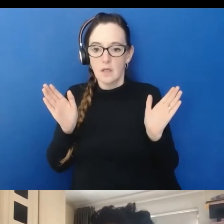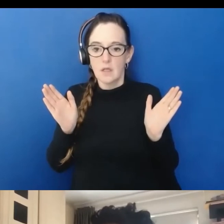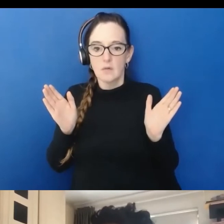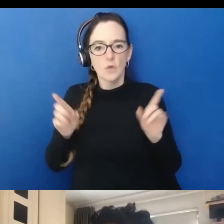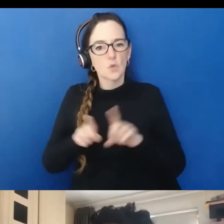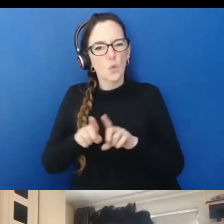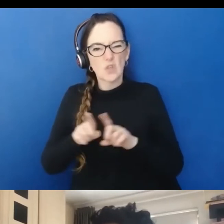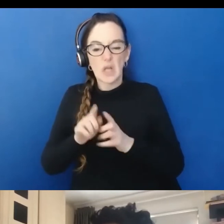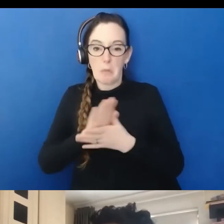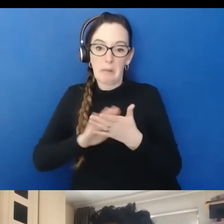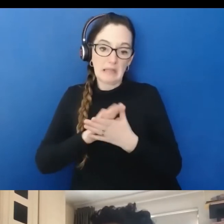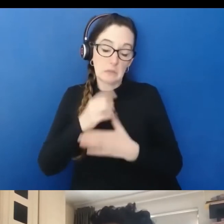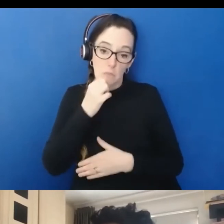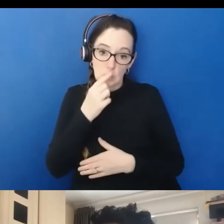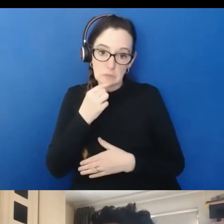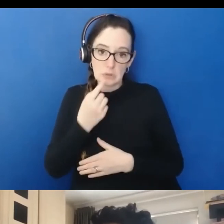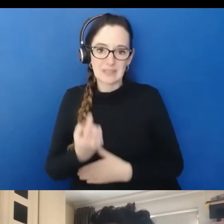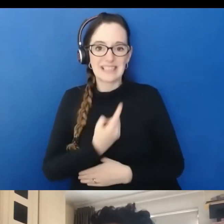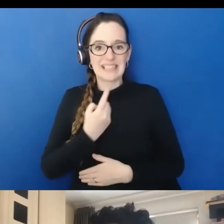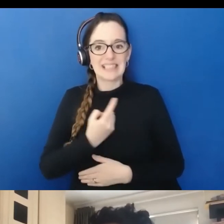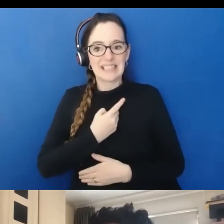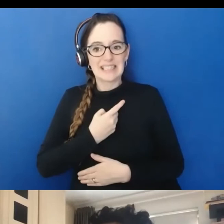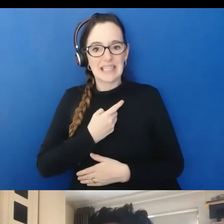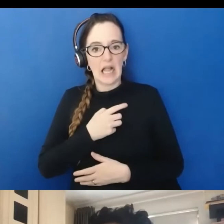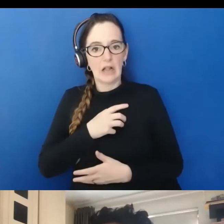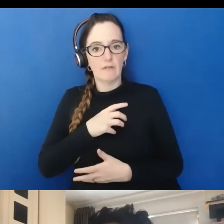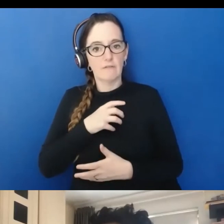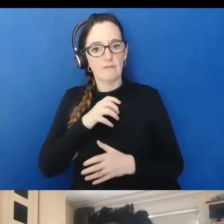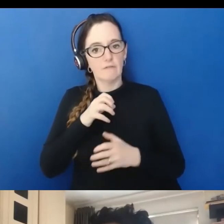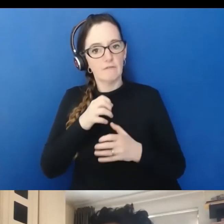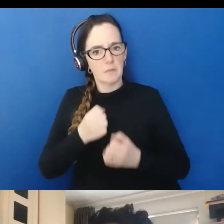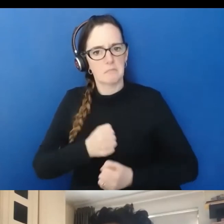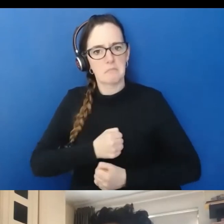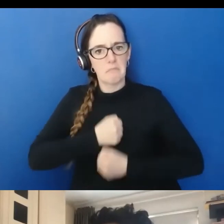and license to self-sculpt and that has had a huge effect